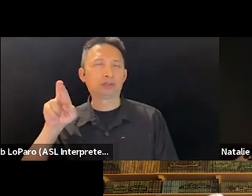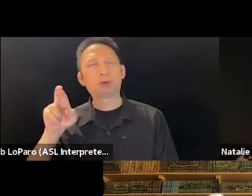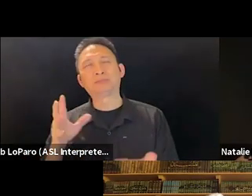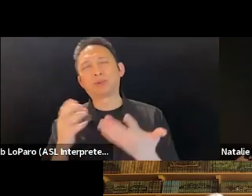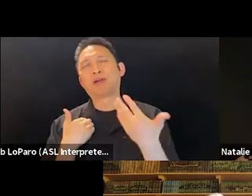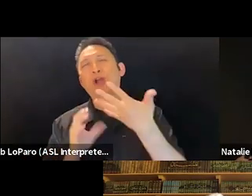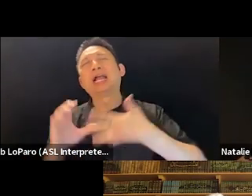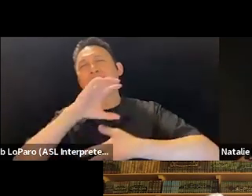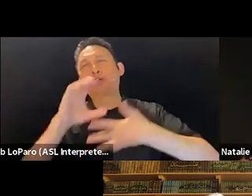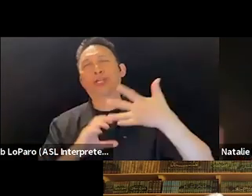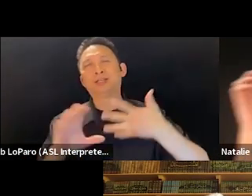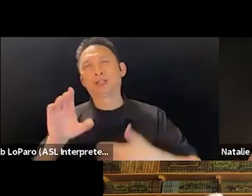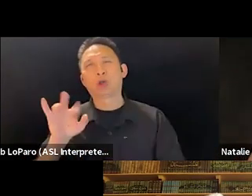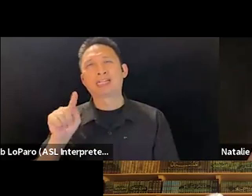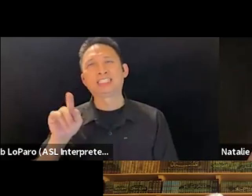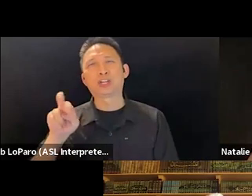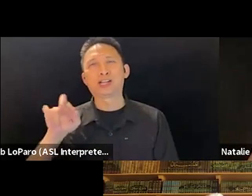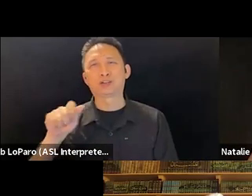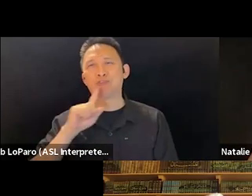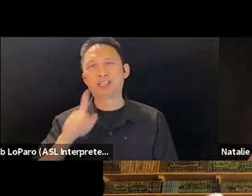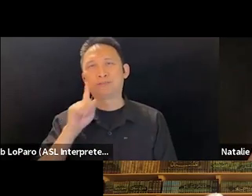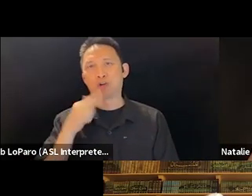as broadcasters to follow in our workflow.